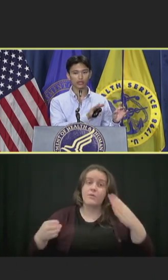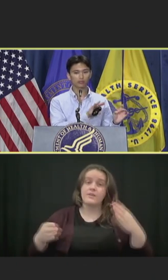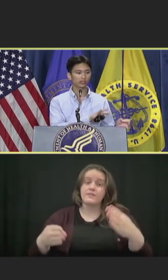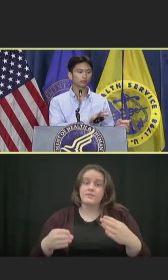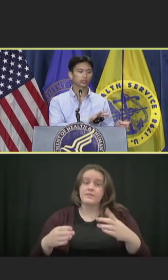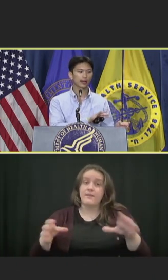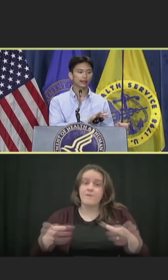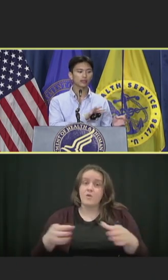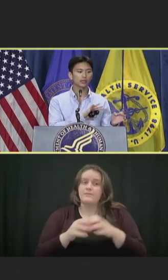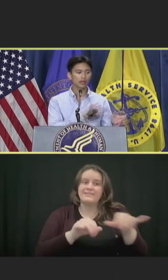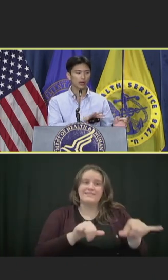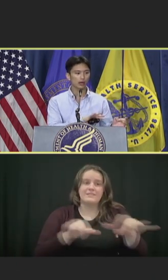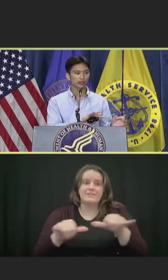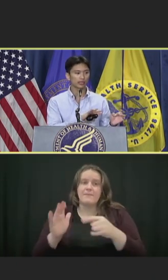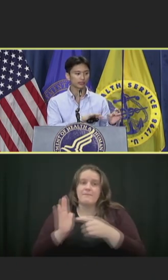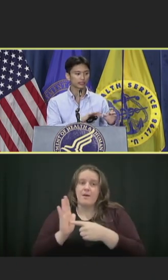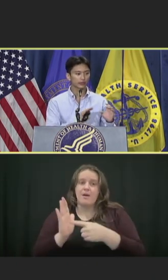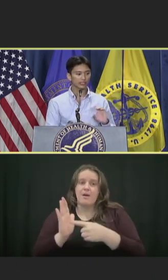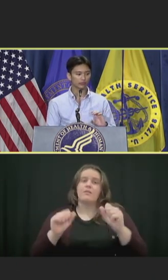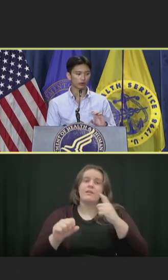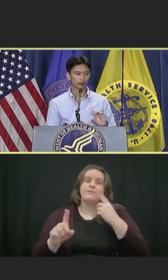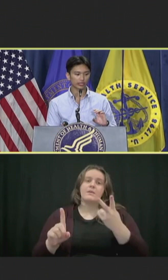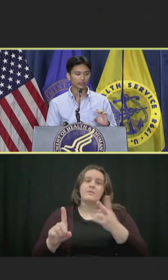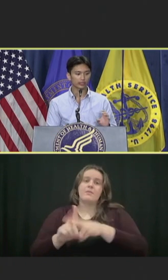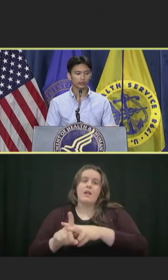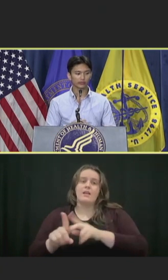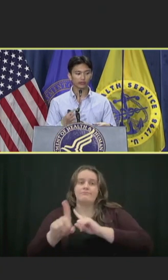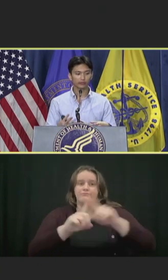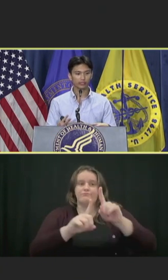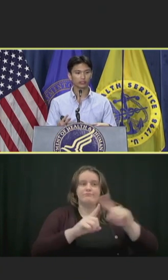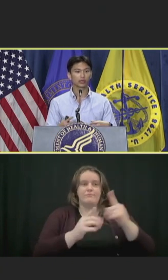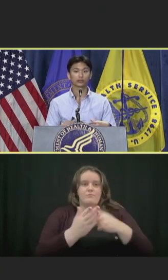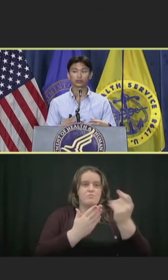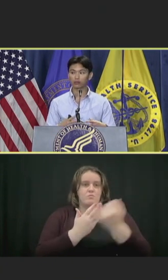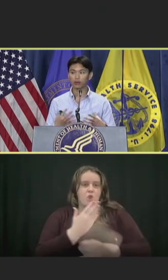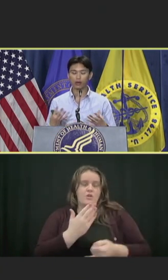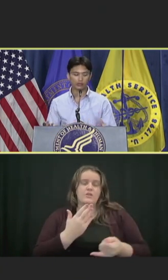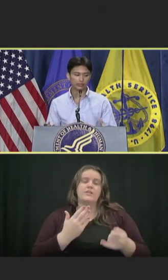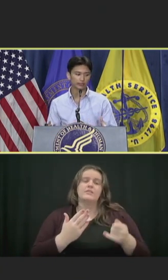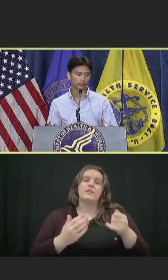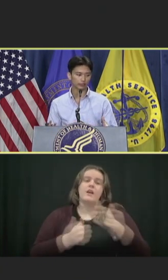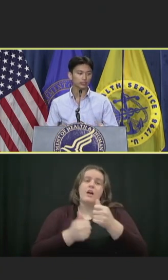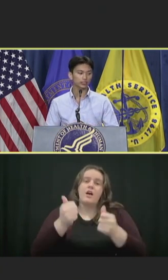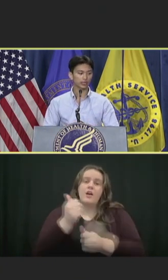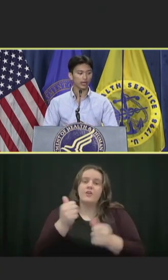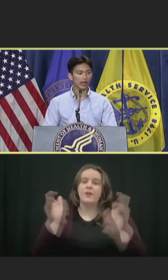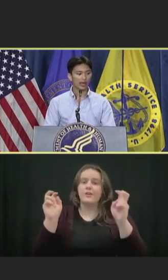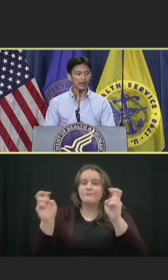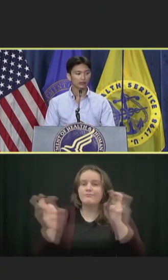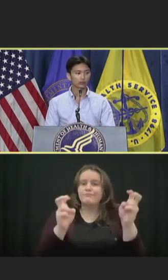be applied in a series of projects that we've convened under our Policy Series. And really,